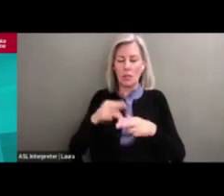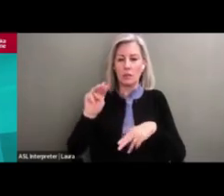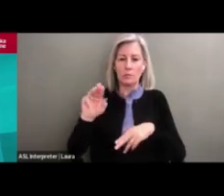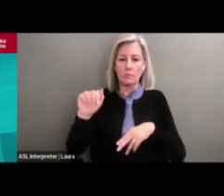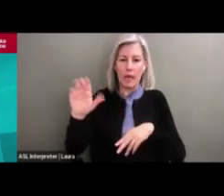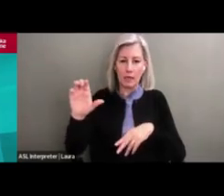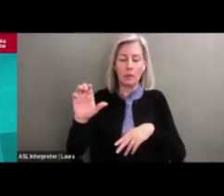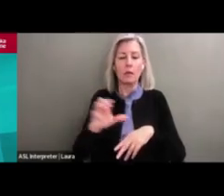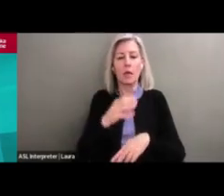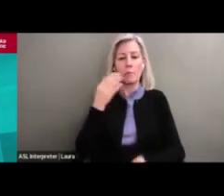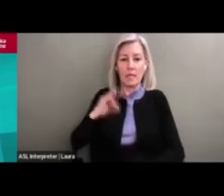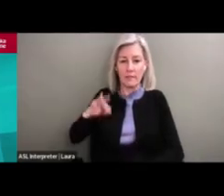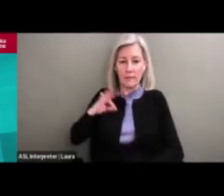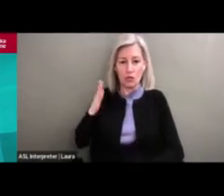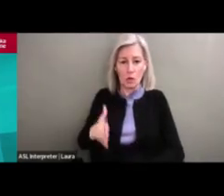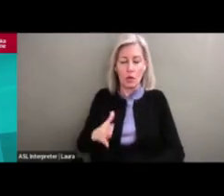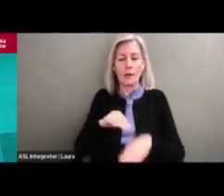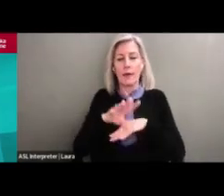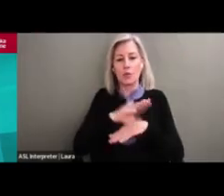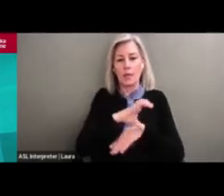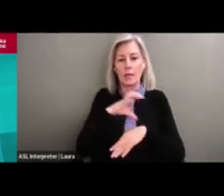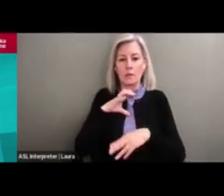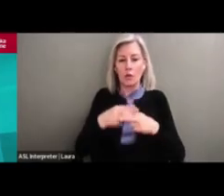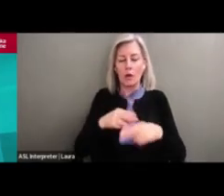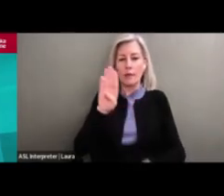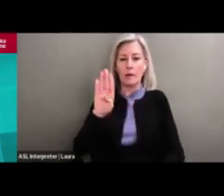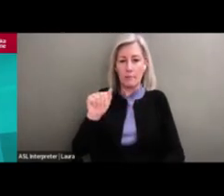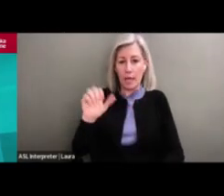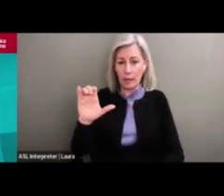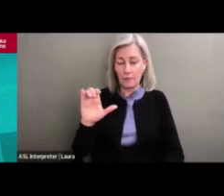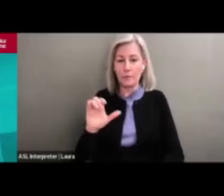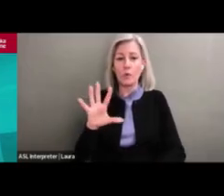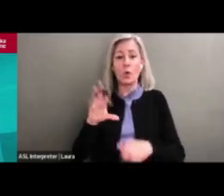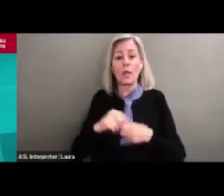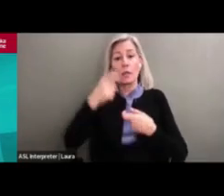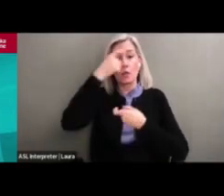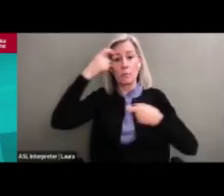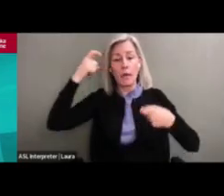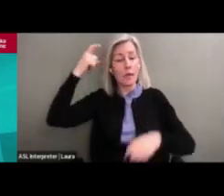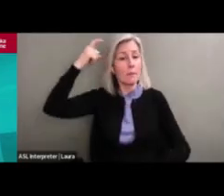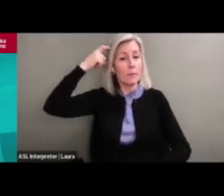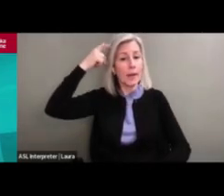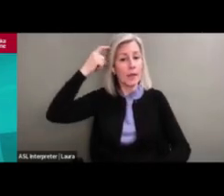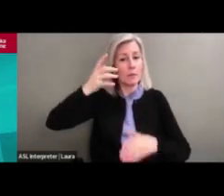Within state Medicaid programs, they are required to have Medicaid advisory committees, also known as the MAC, and the